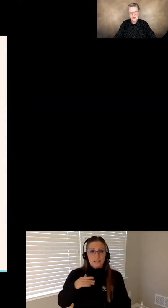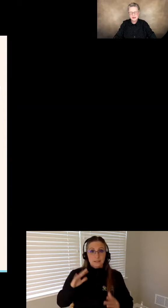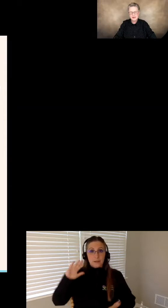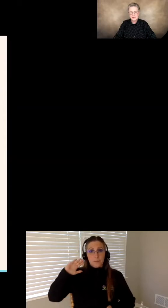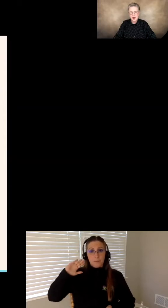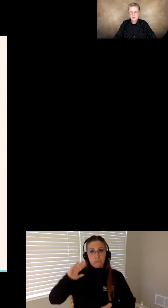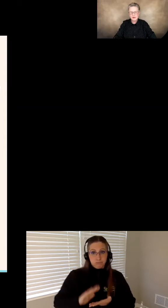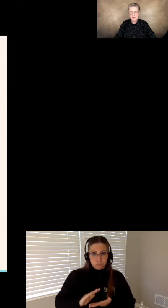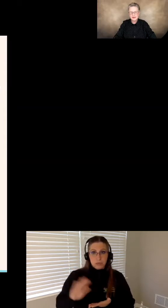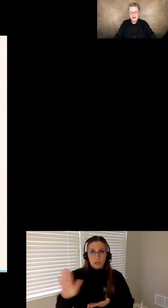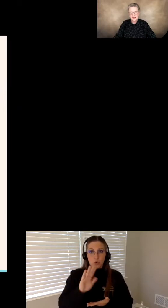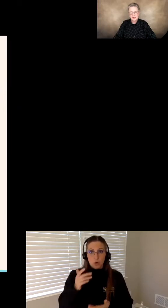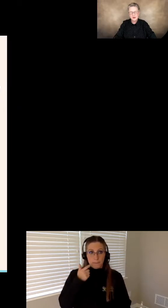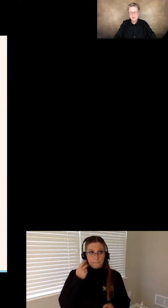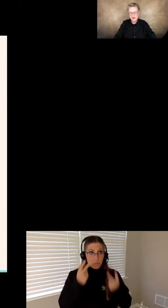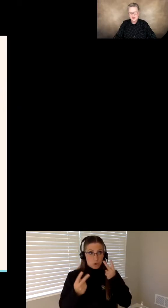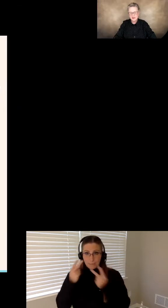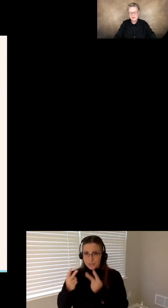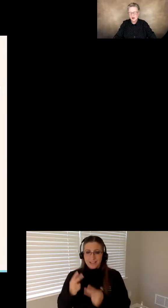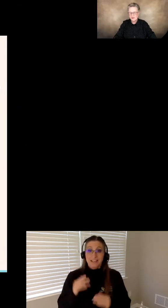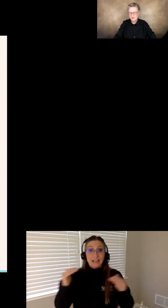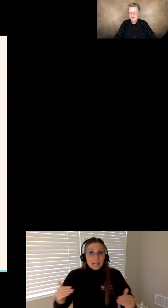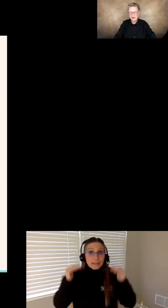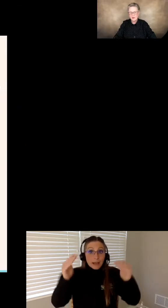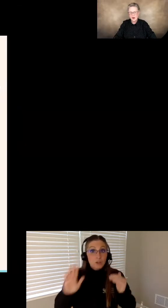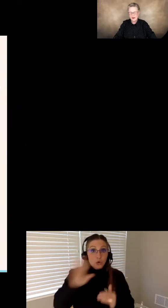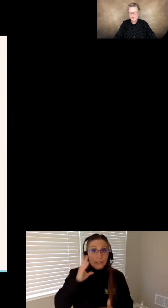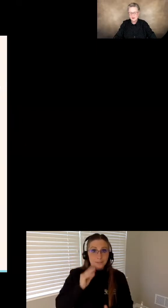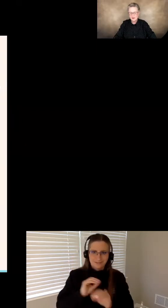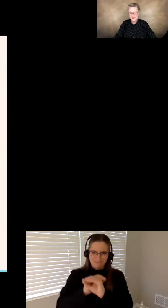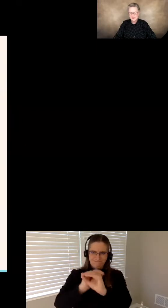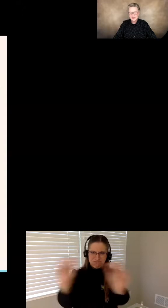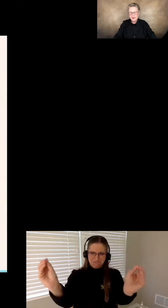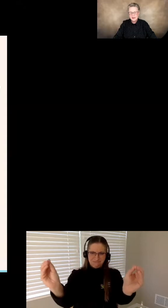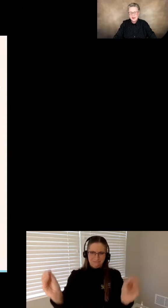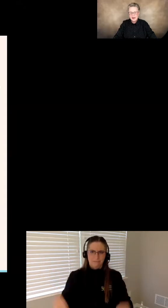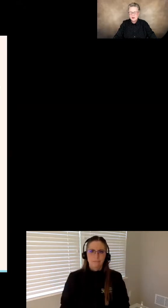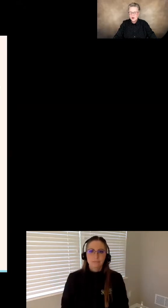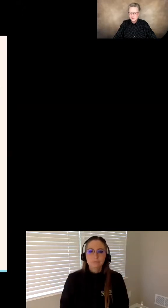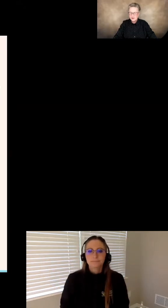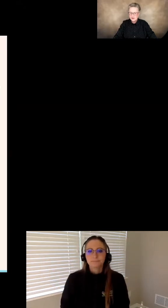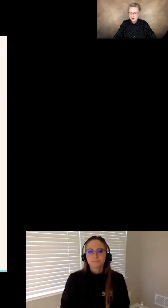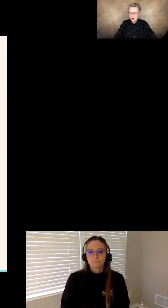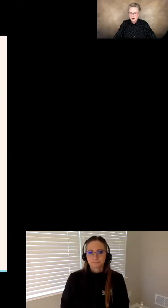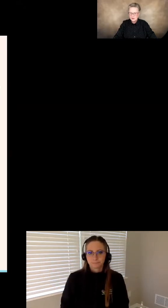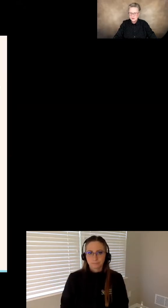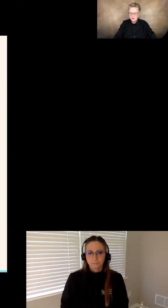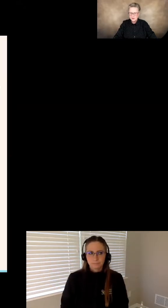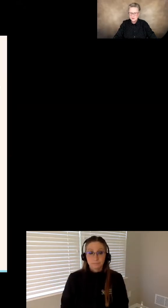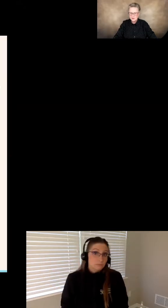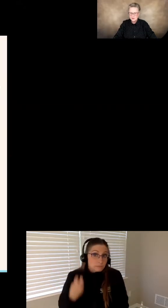and it does not really enhance your experience of life in any way . . . I know that that's hard